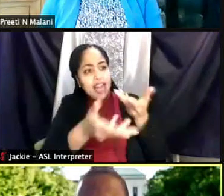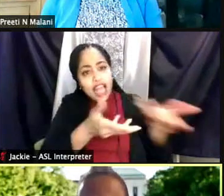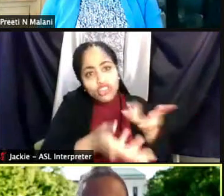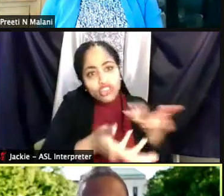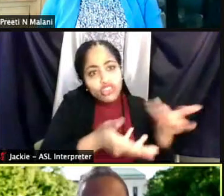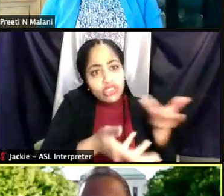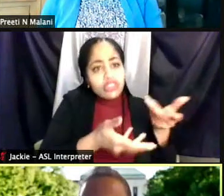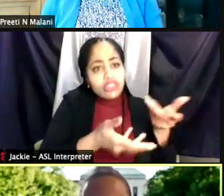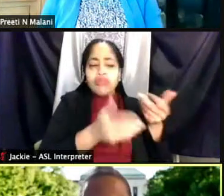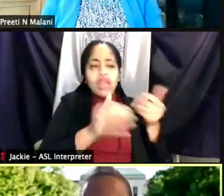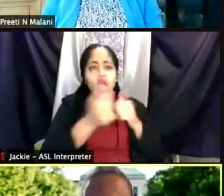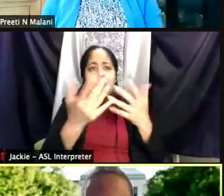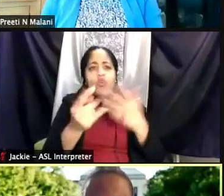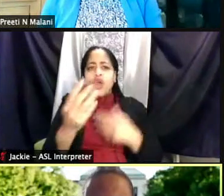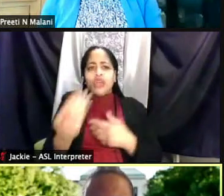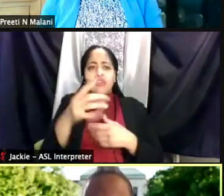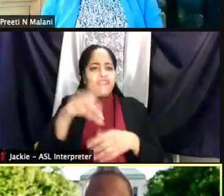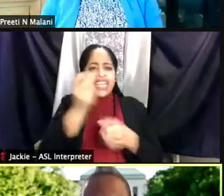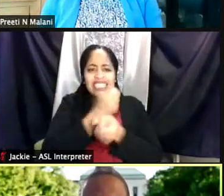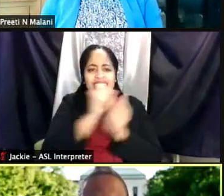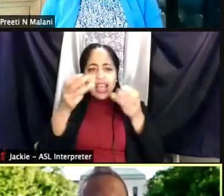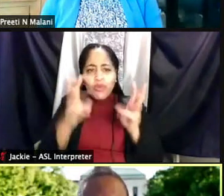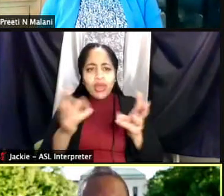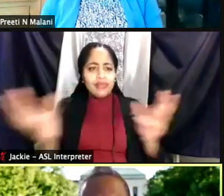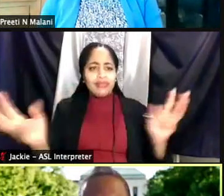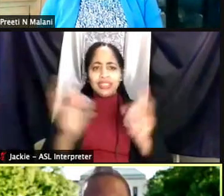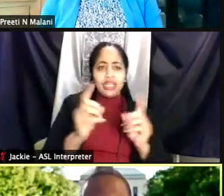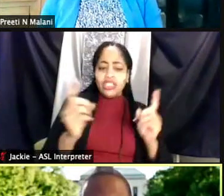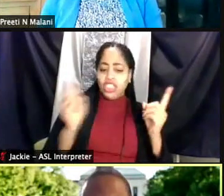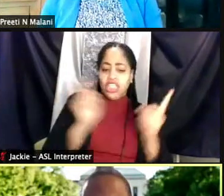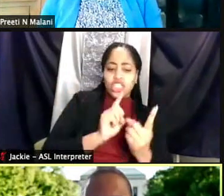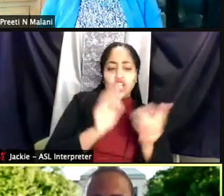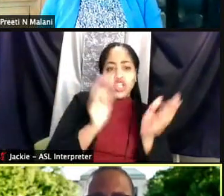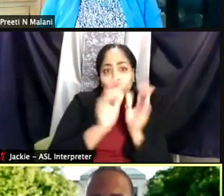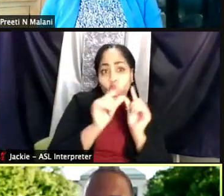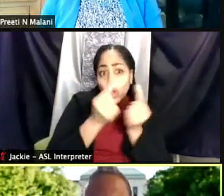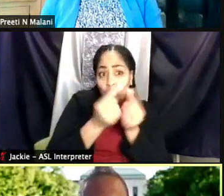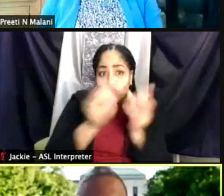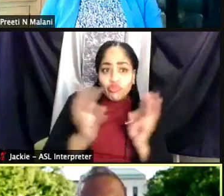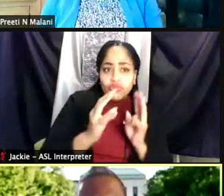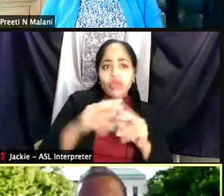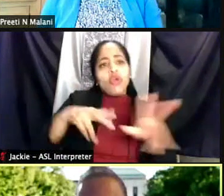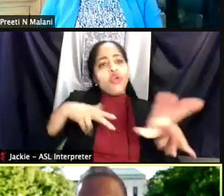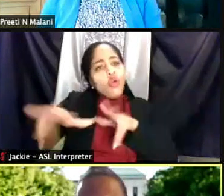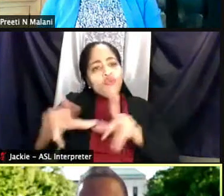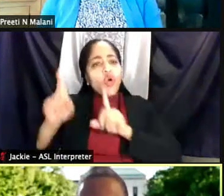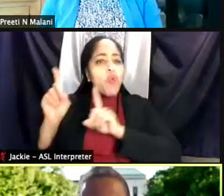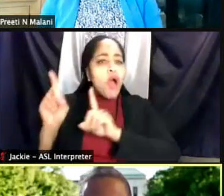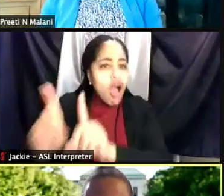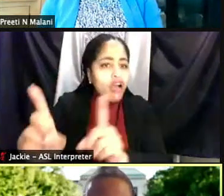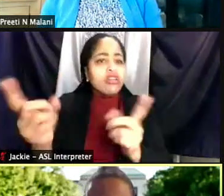You can find safe ways to get together with small groups and go for a walk or just make those connections.